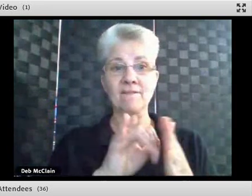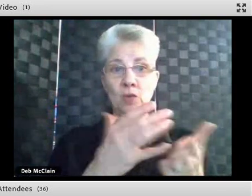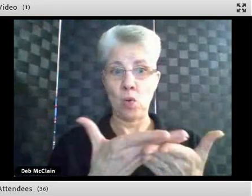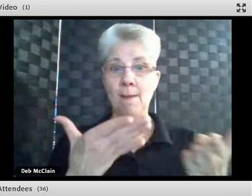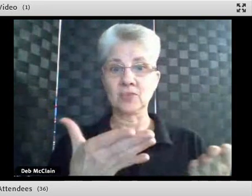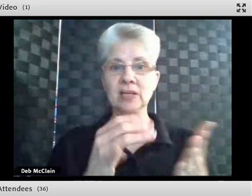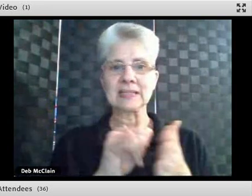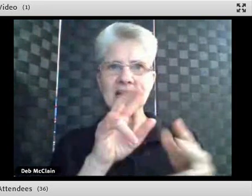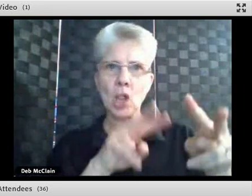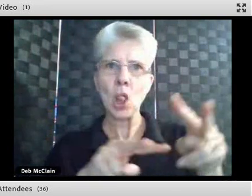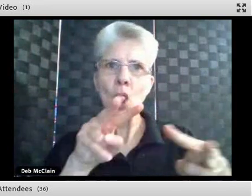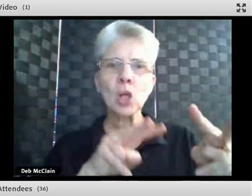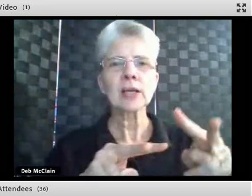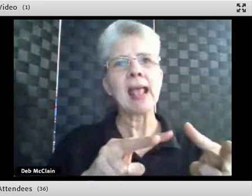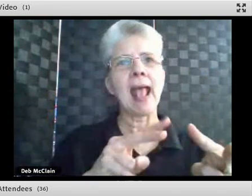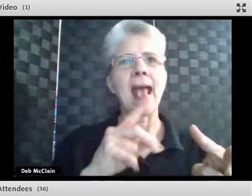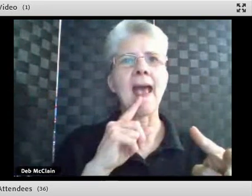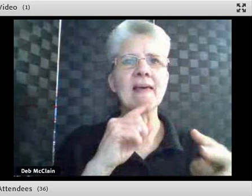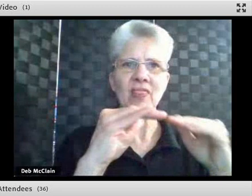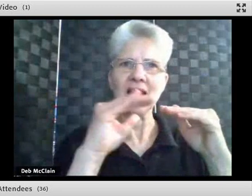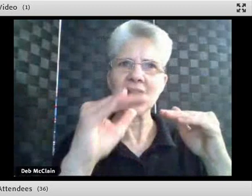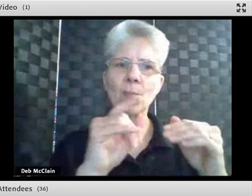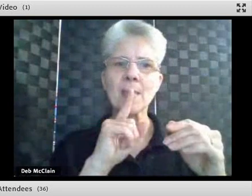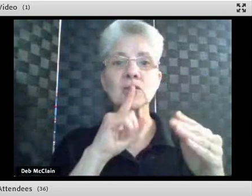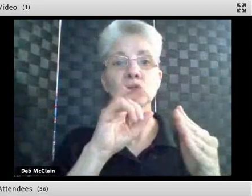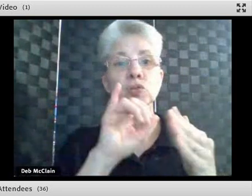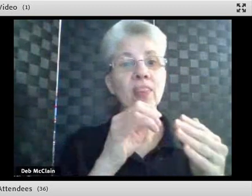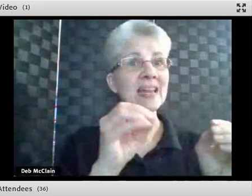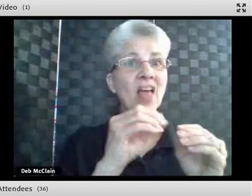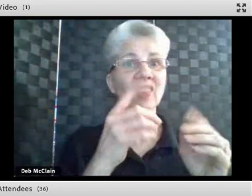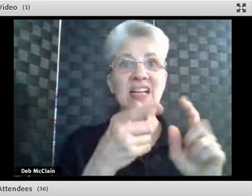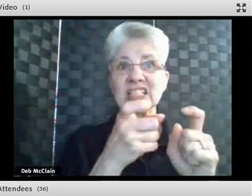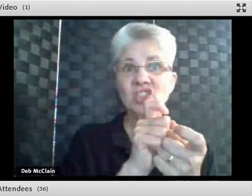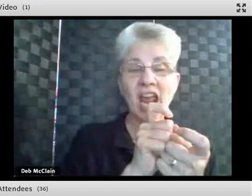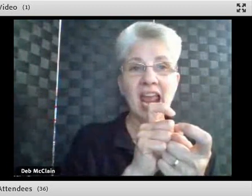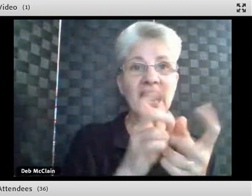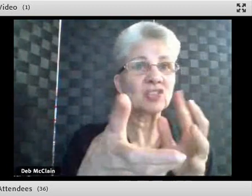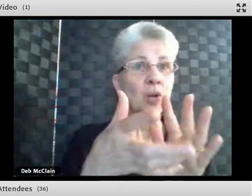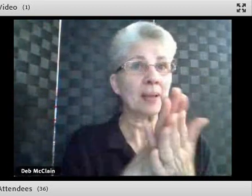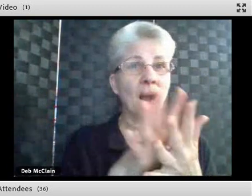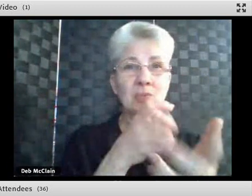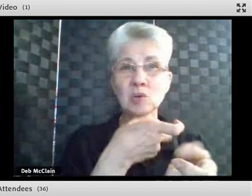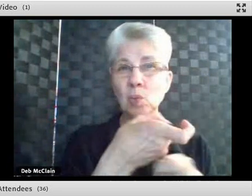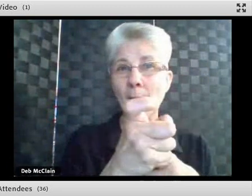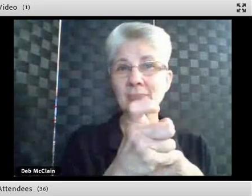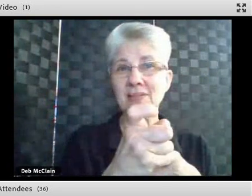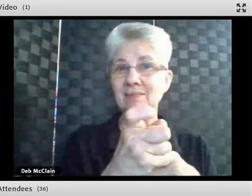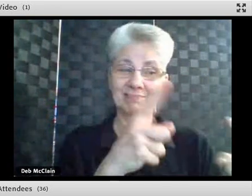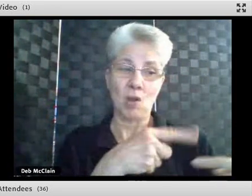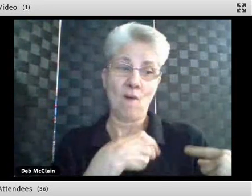so that's looking at the bit level of these files, making sure that nothing has been changed or become corrupt over time.